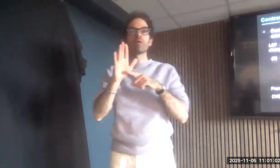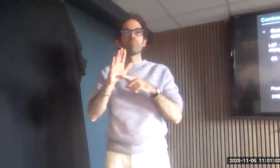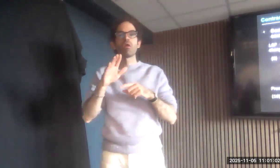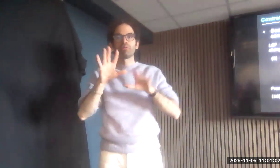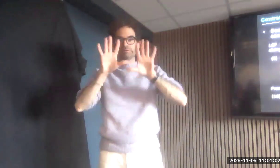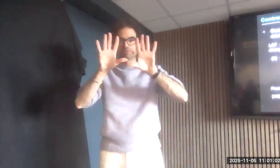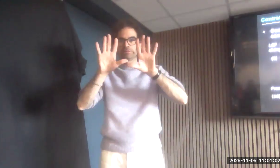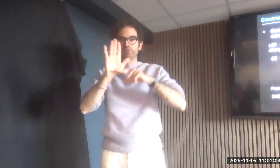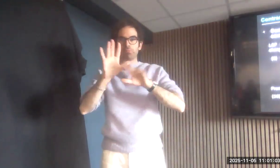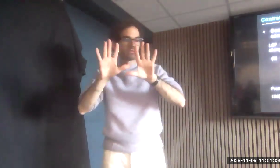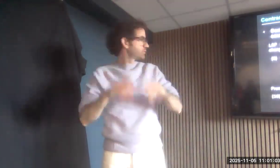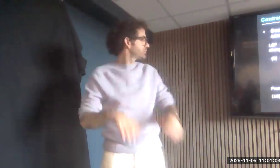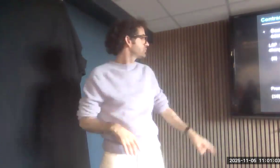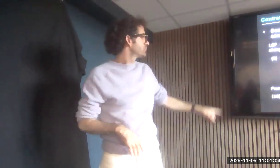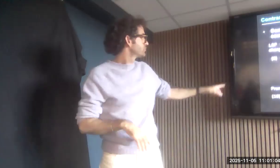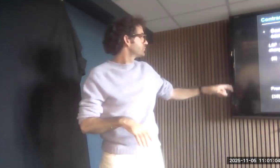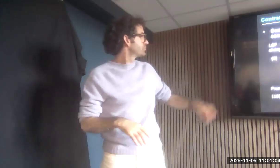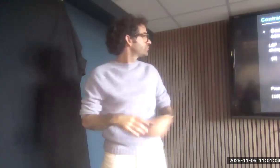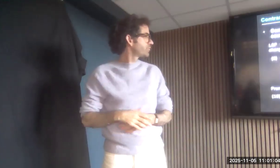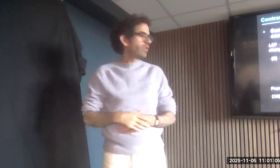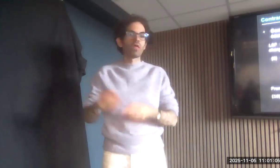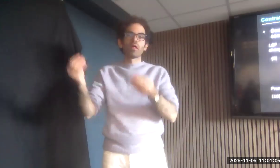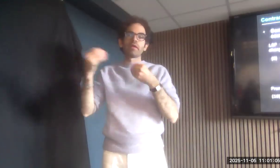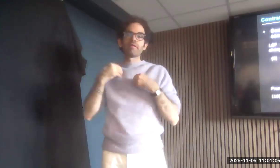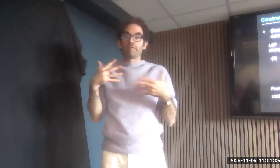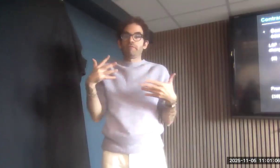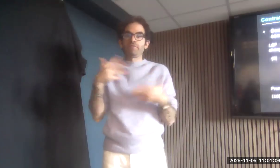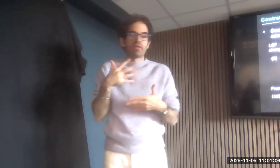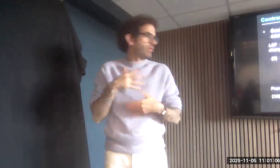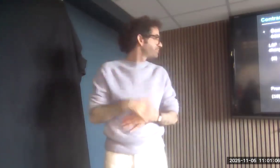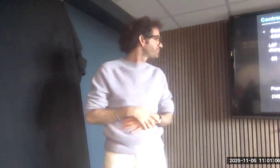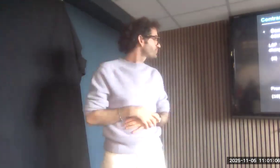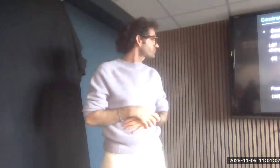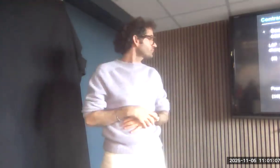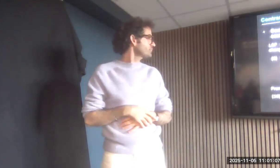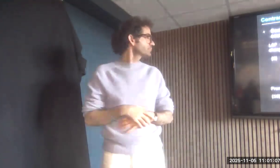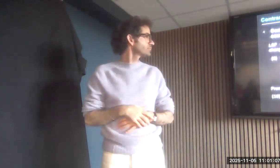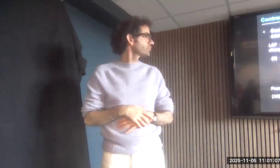Producing a static result. So, DONNER PEUR